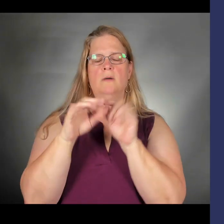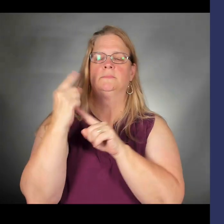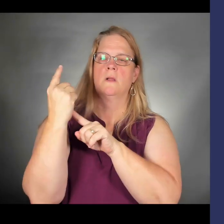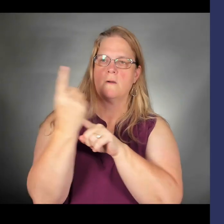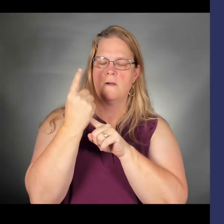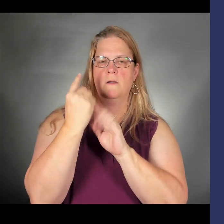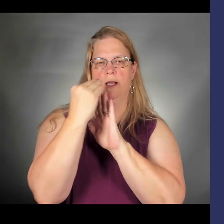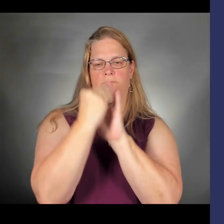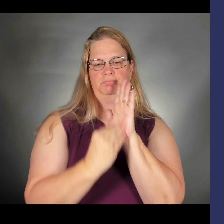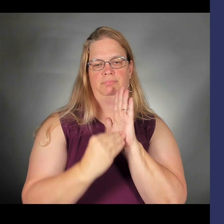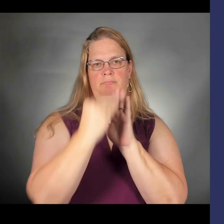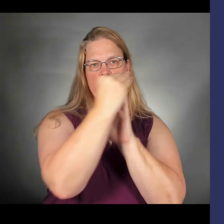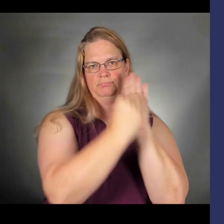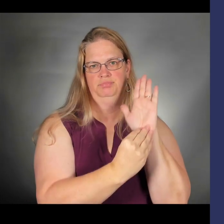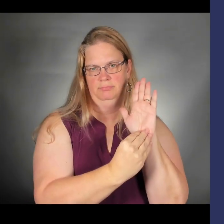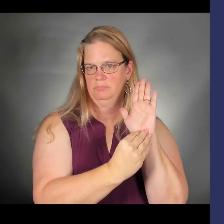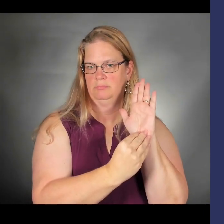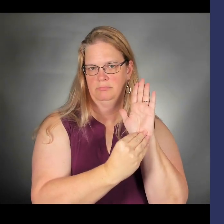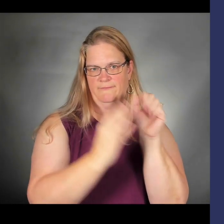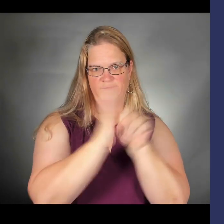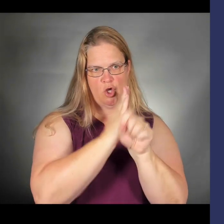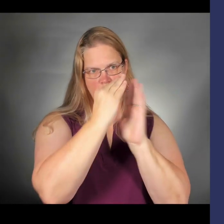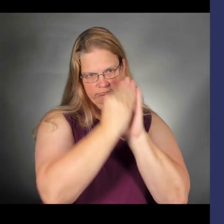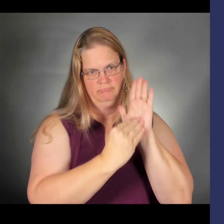Again those two forms must always be completed.